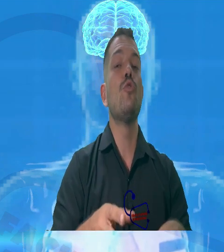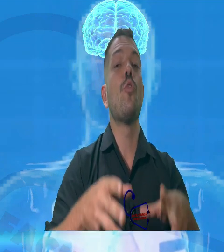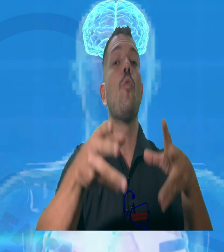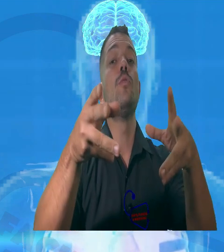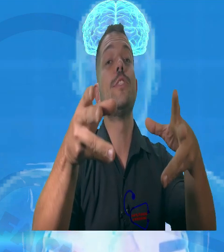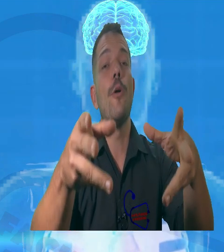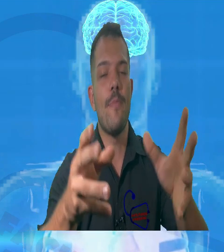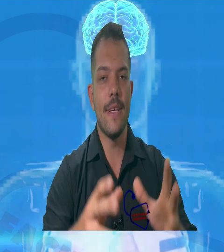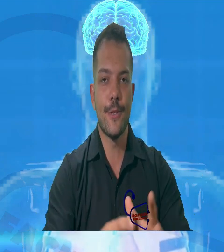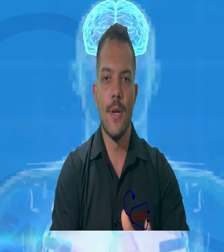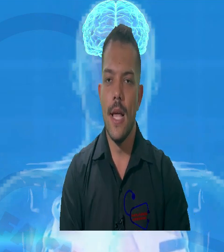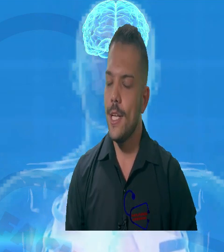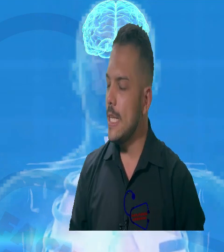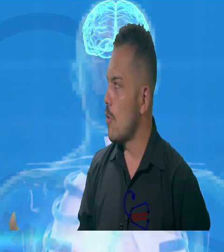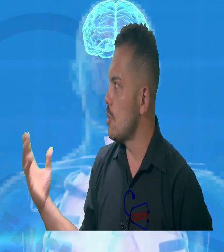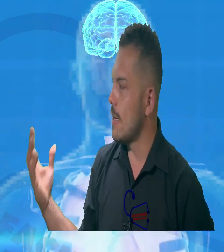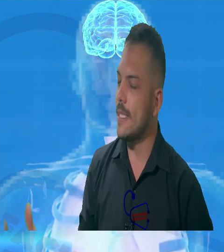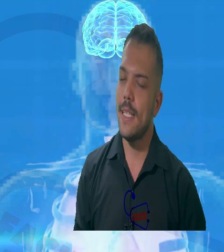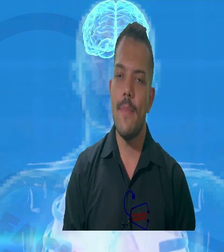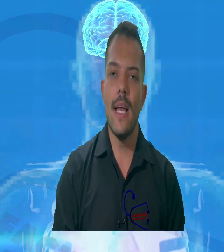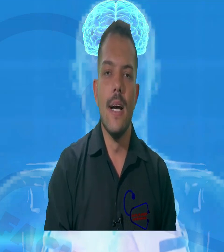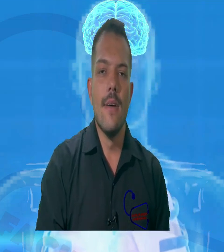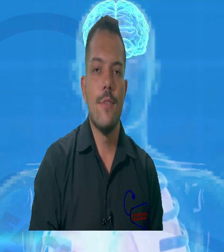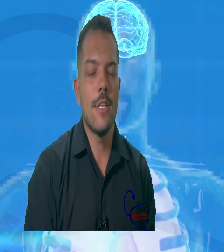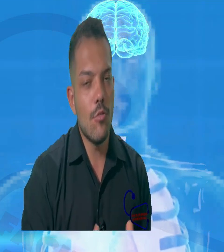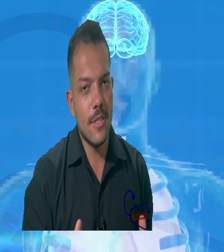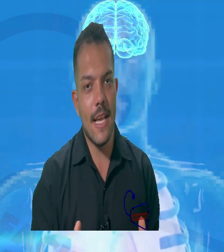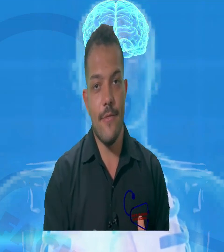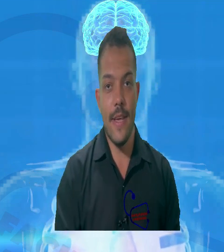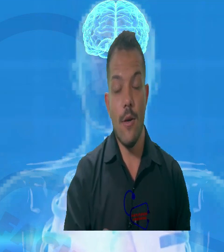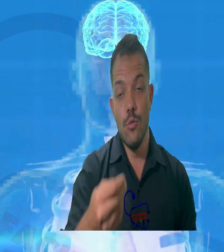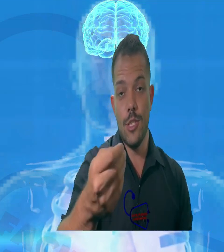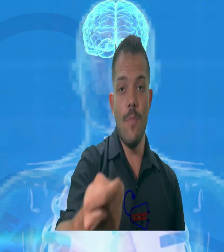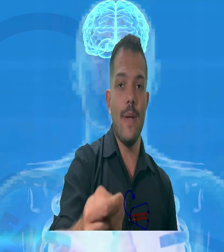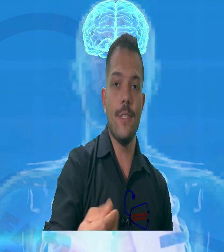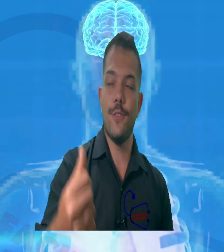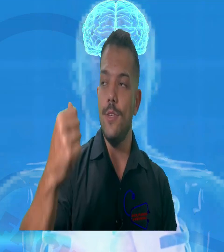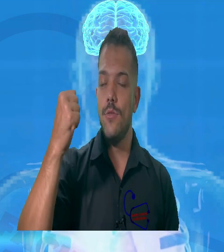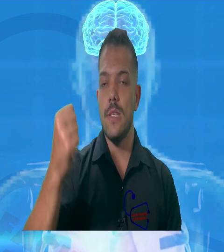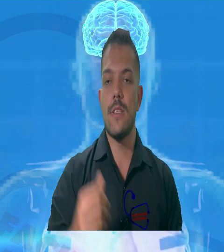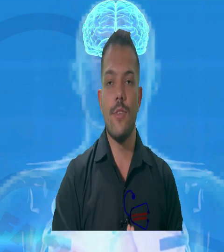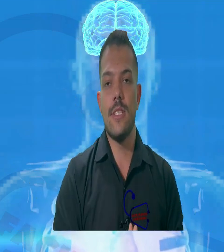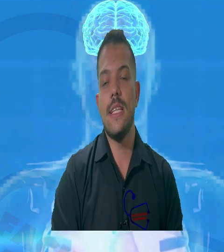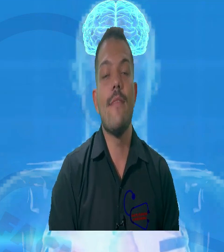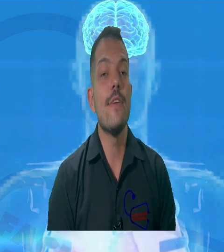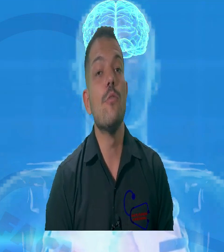to your weight according to this table you can see your weight and how much you should